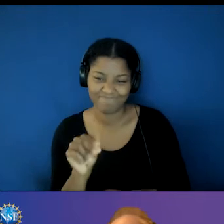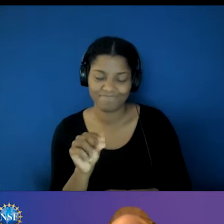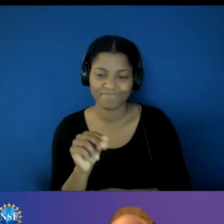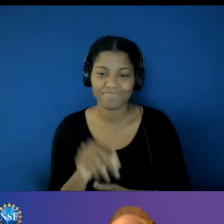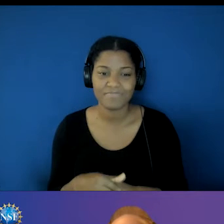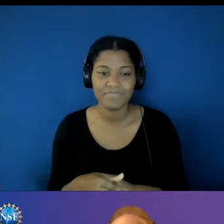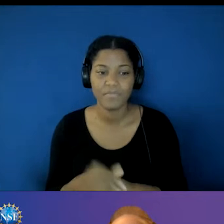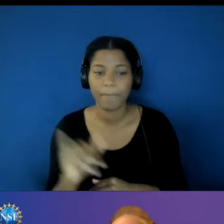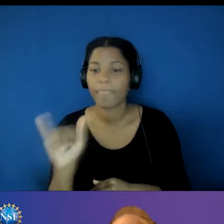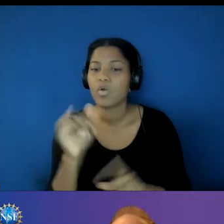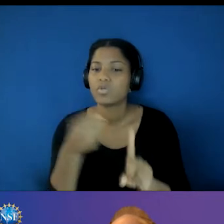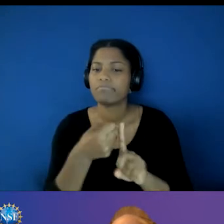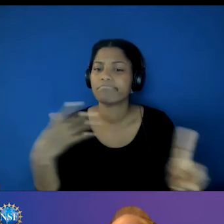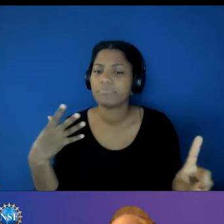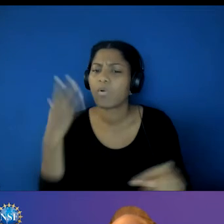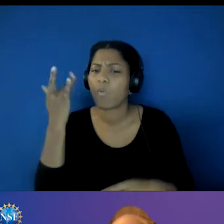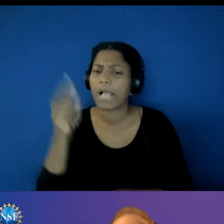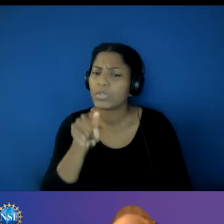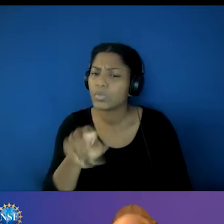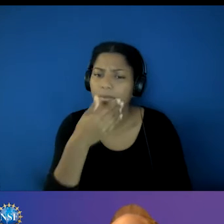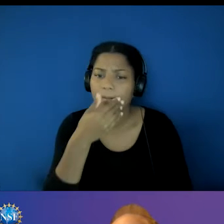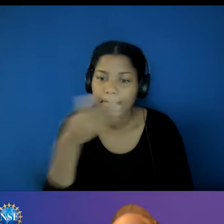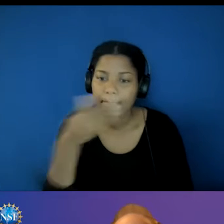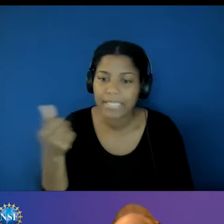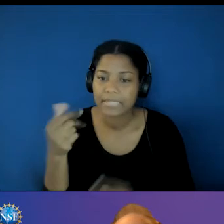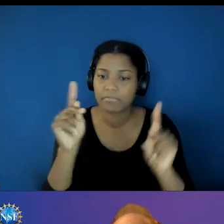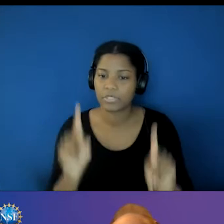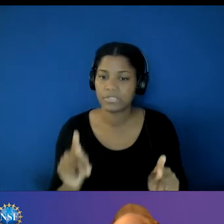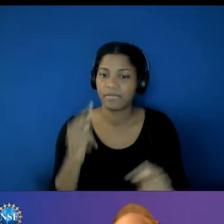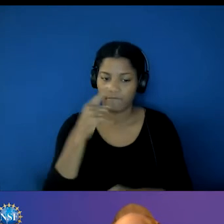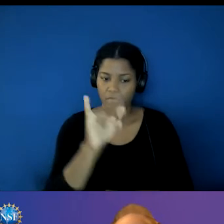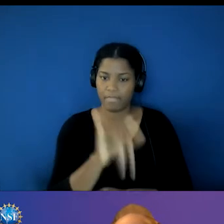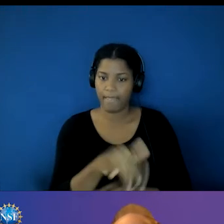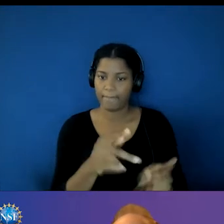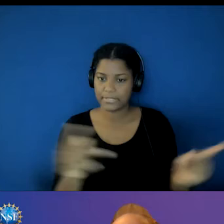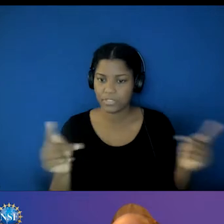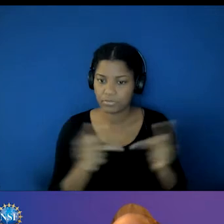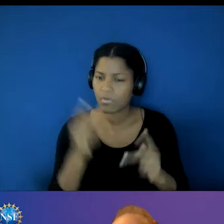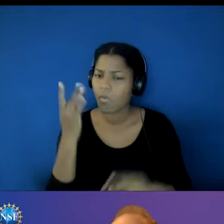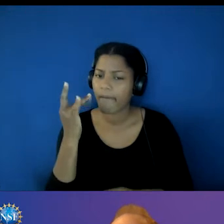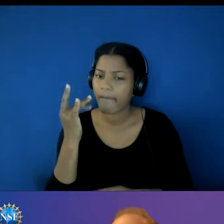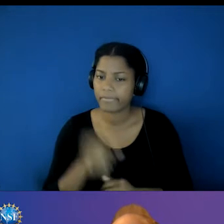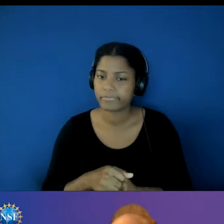Also describe why you are the best able, or best position to do the work.